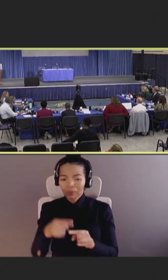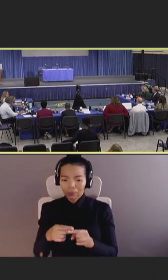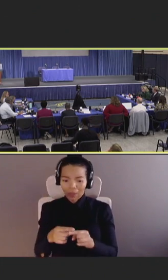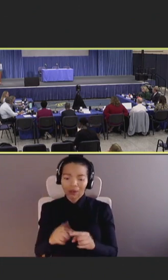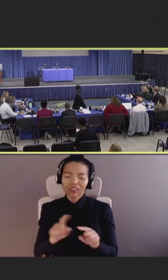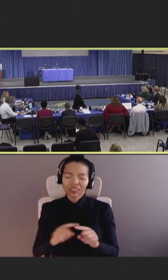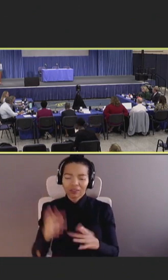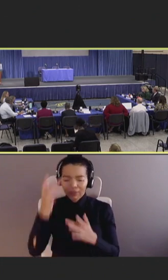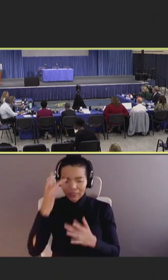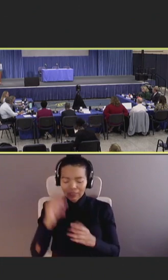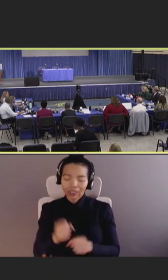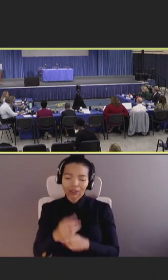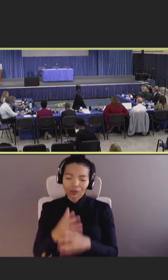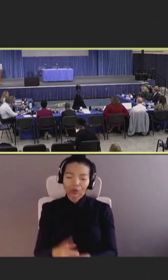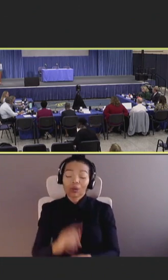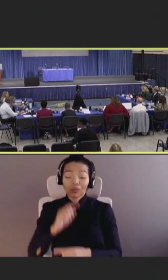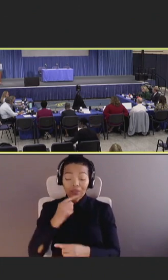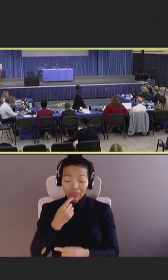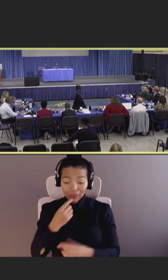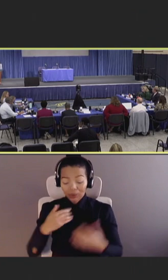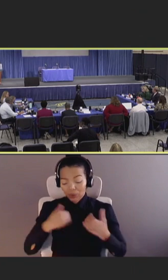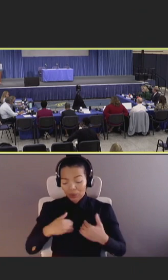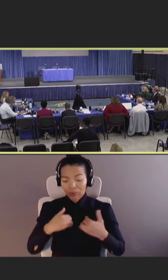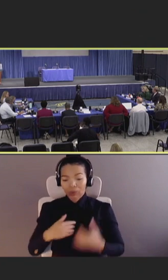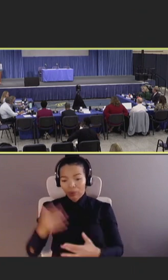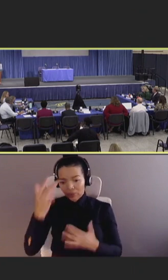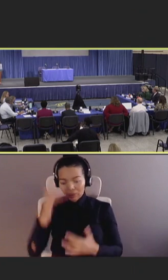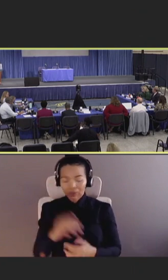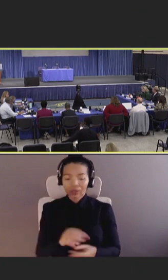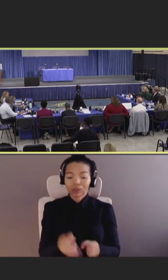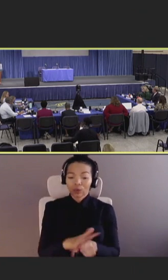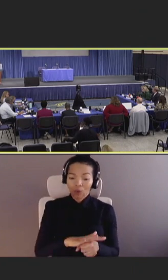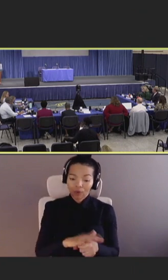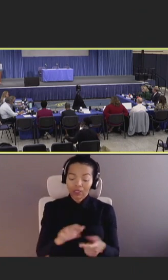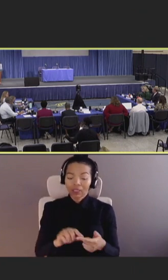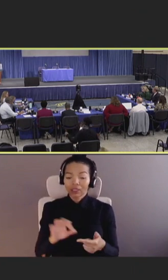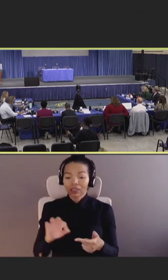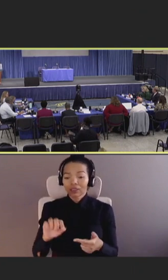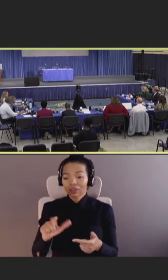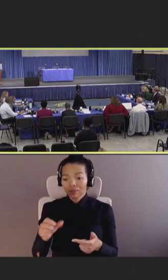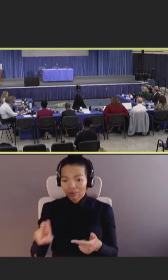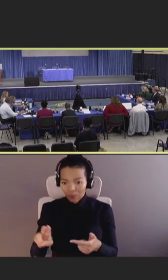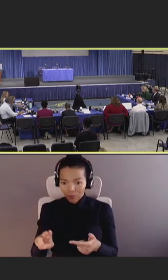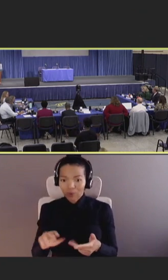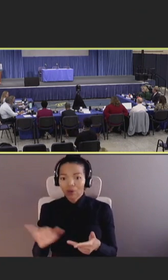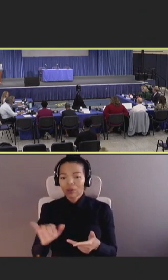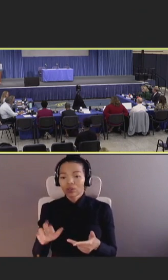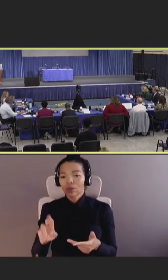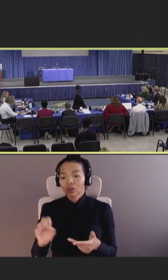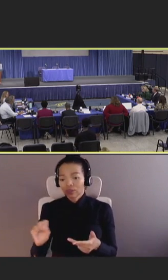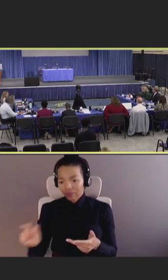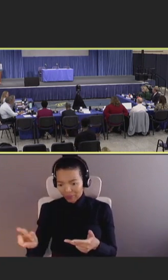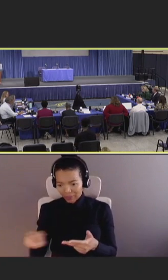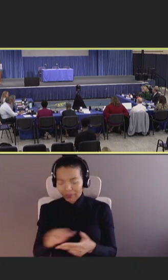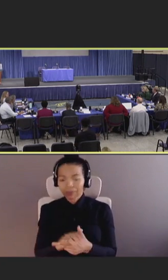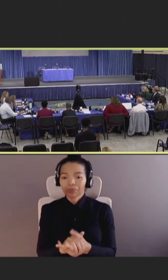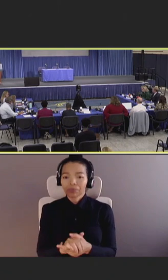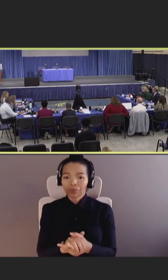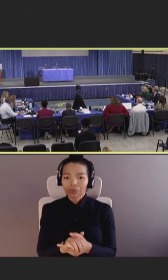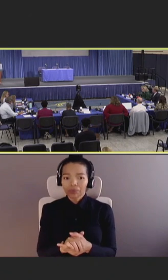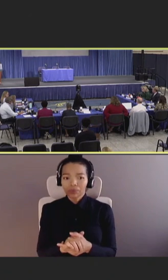such as COVID-19, the flu, and respiratory syncytial virus or RSV. Though it's aiming